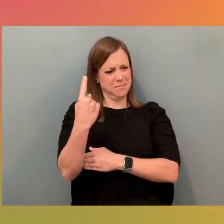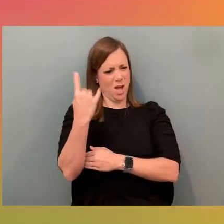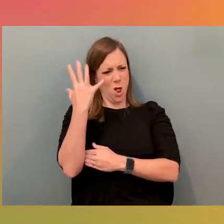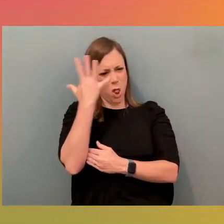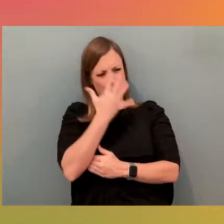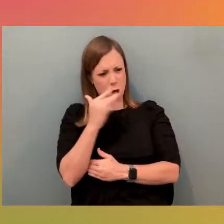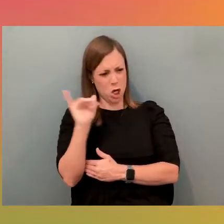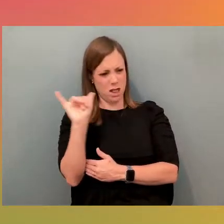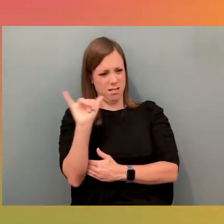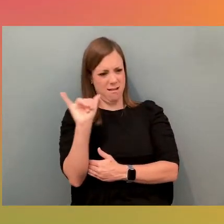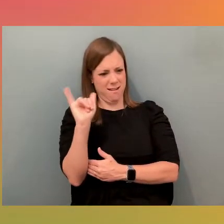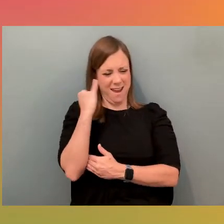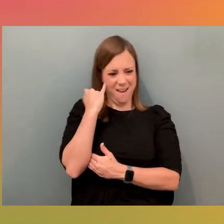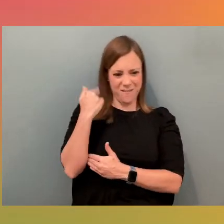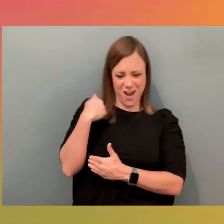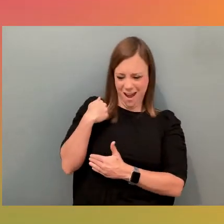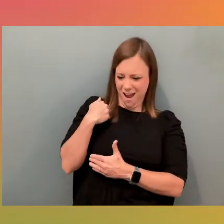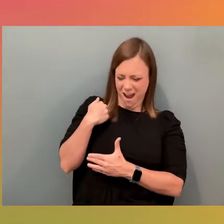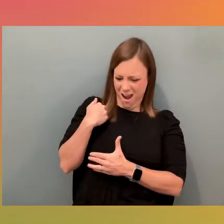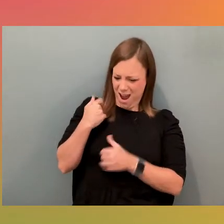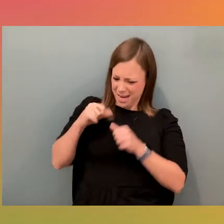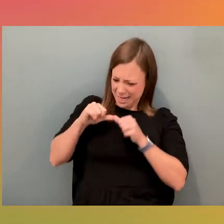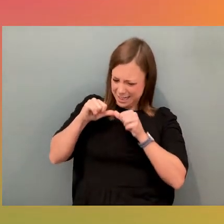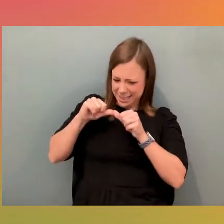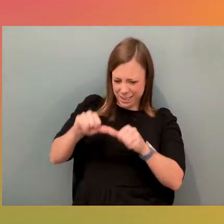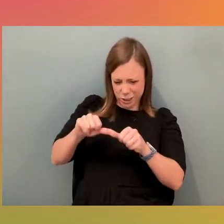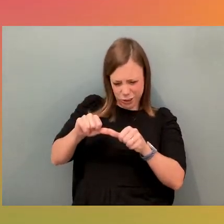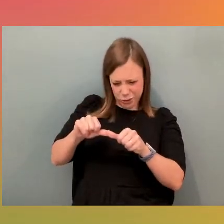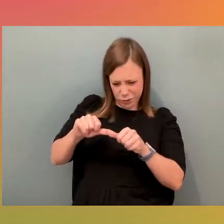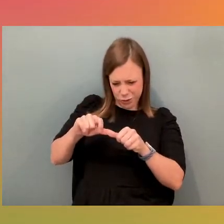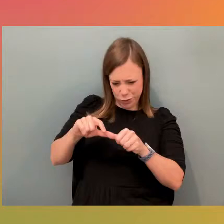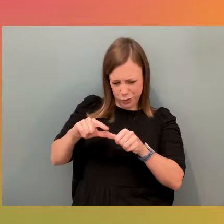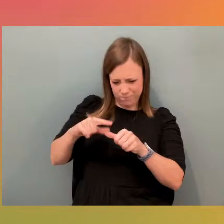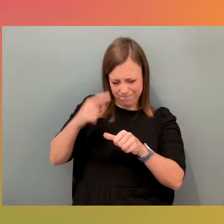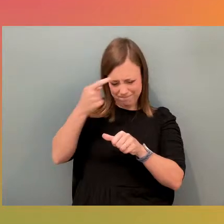AND WHAT WOULD TODAY LOOK LIKE IF YOU WERE ANCHORED IN THAT